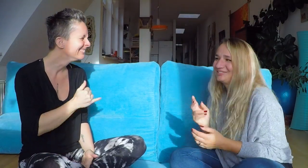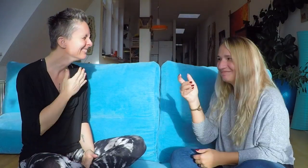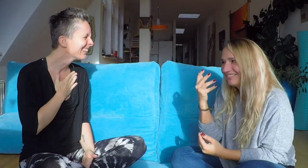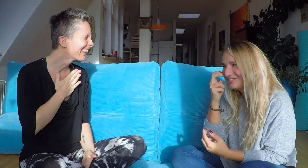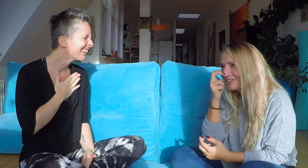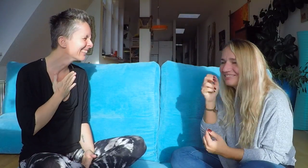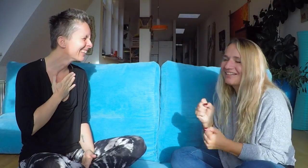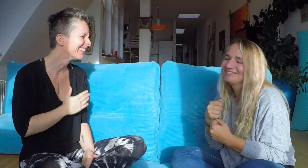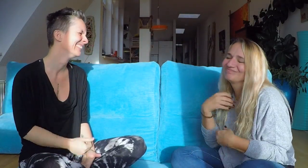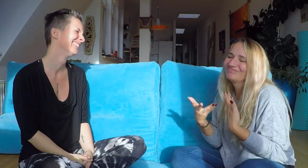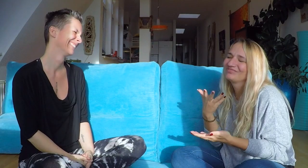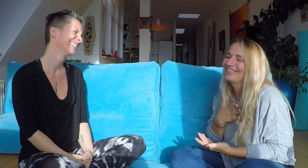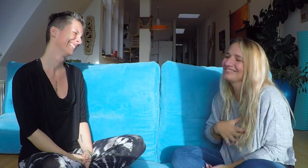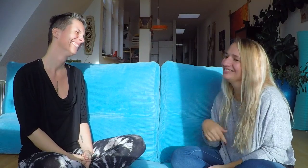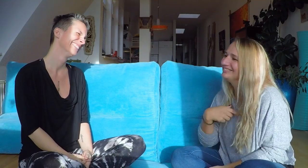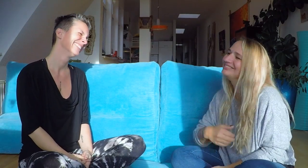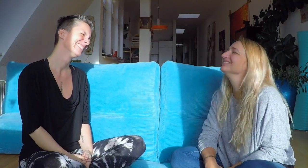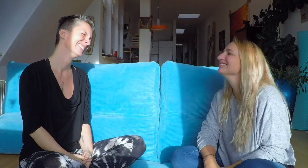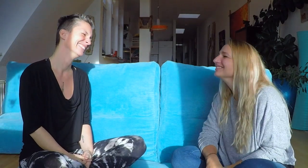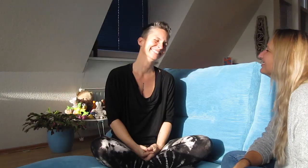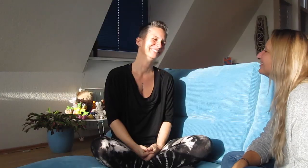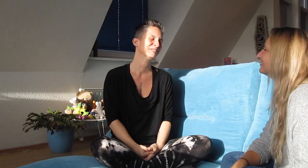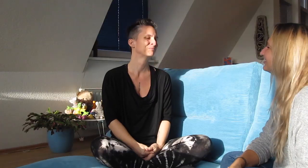Betty: Very, very much.